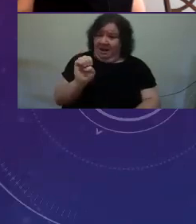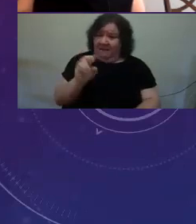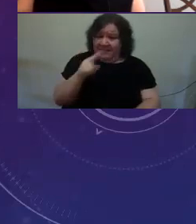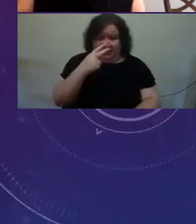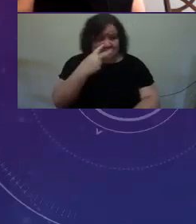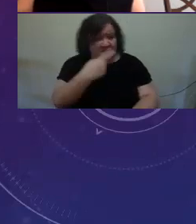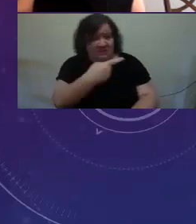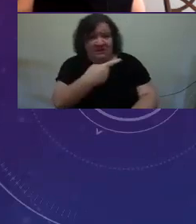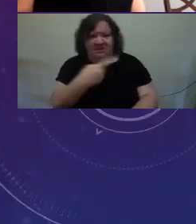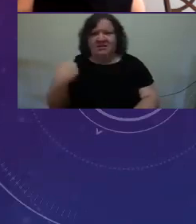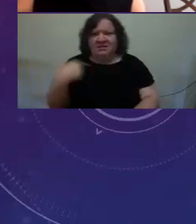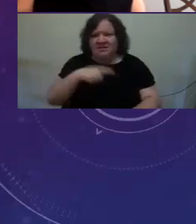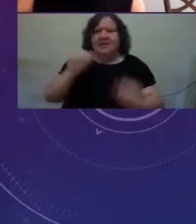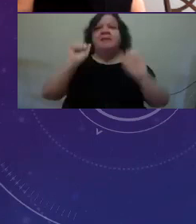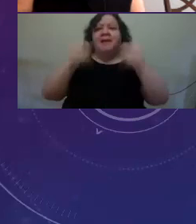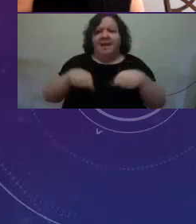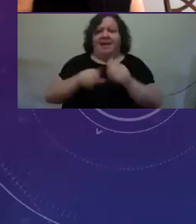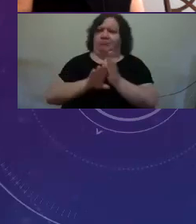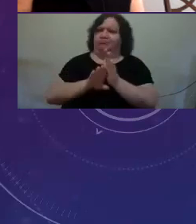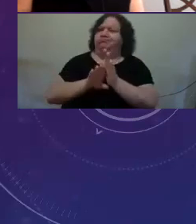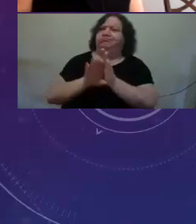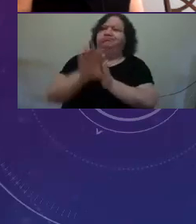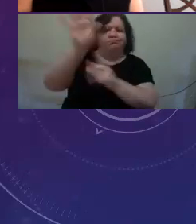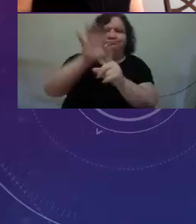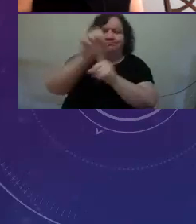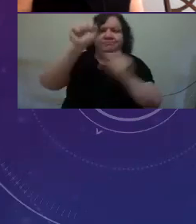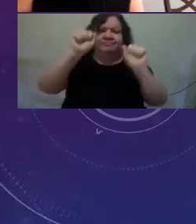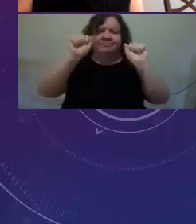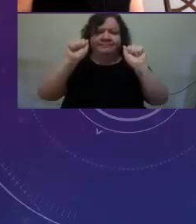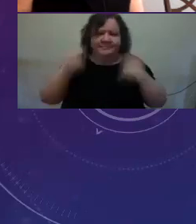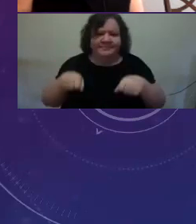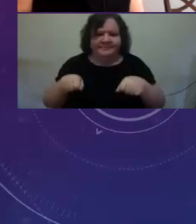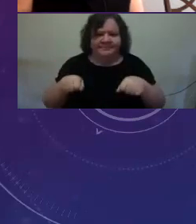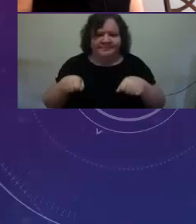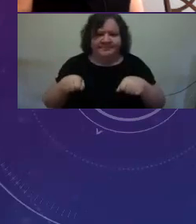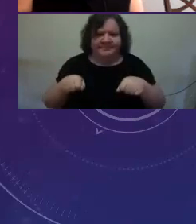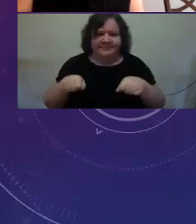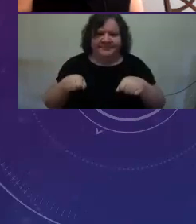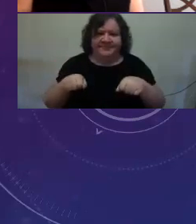for being here again I realized many of you probably have more questions let me